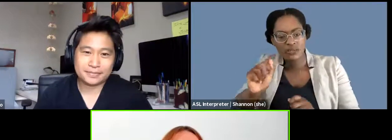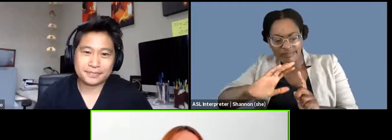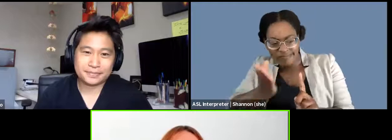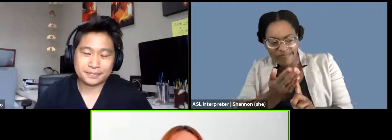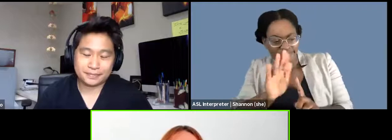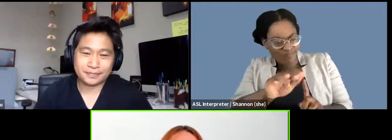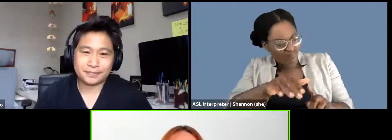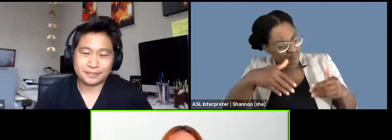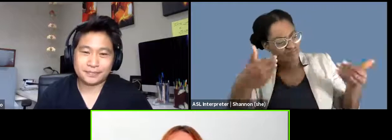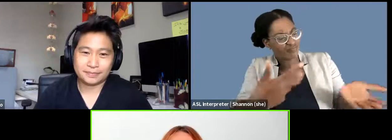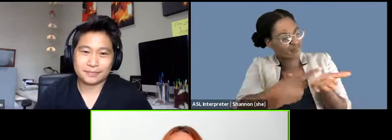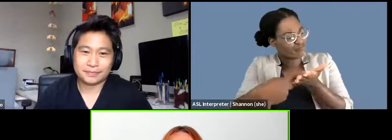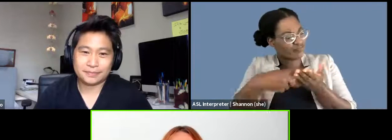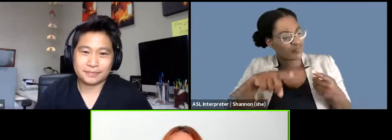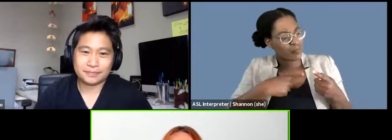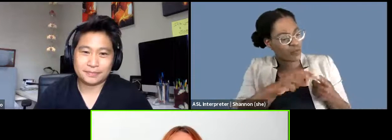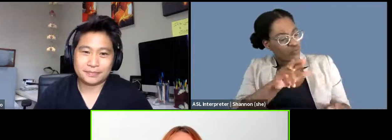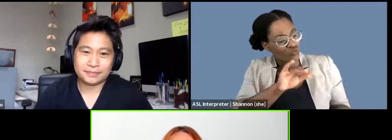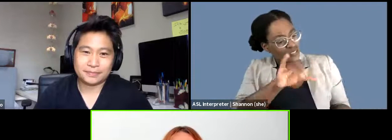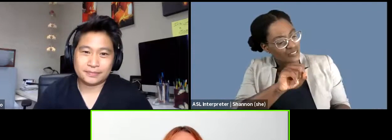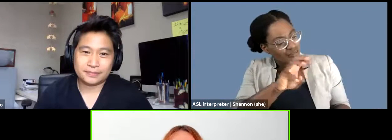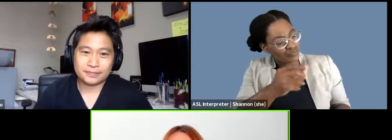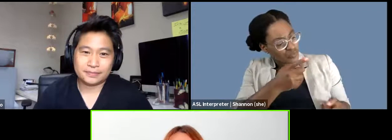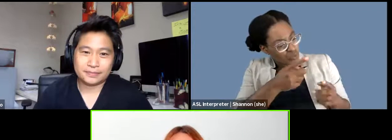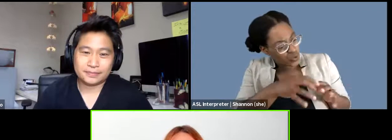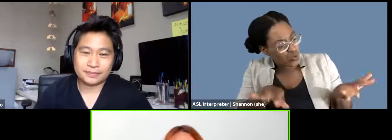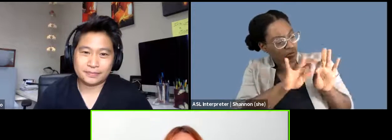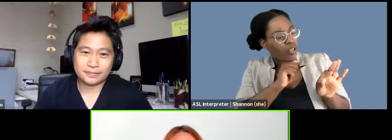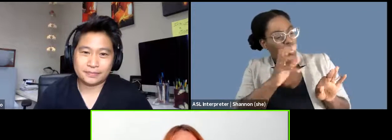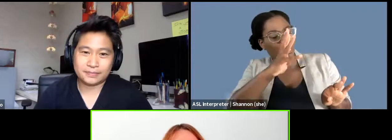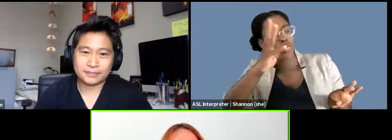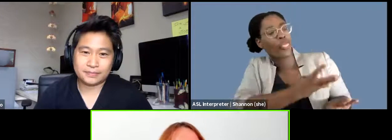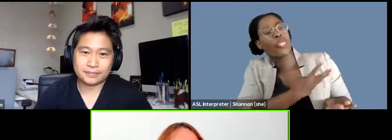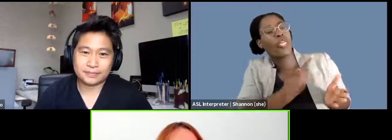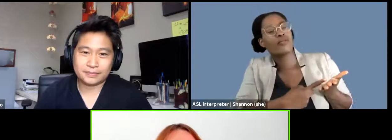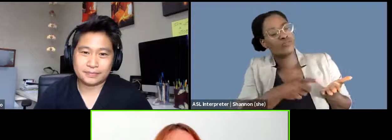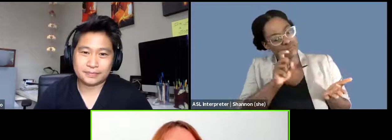them to take action. We will talk a little bit about the issues but if you want to know